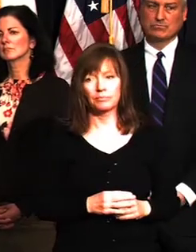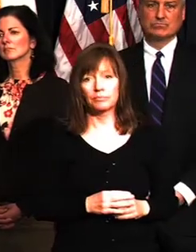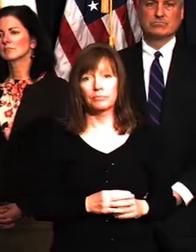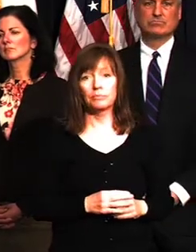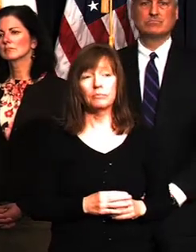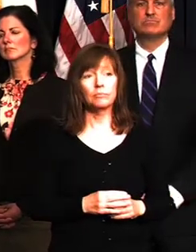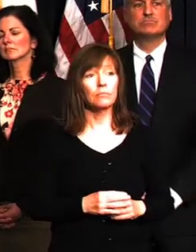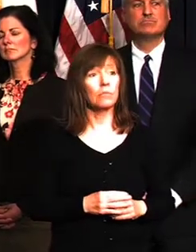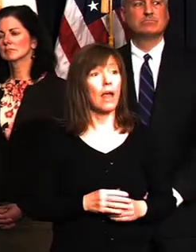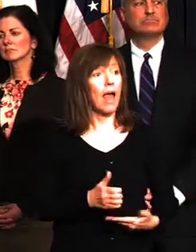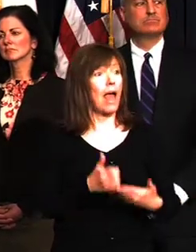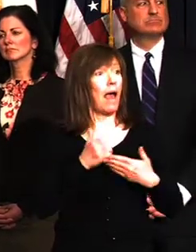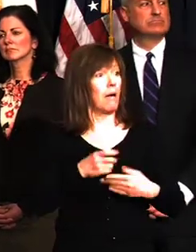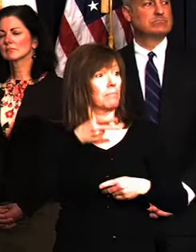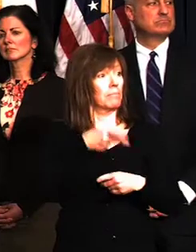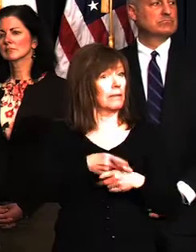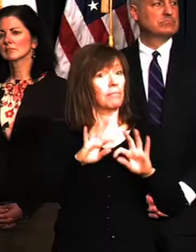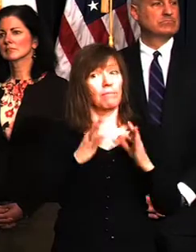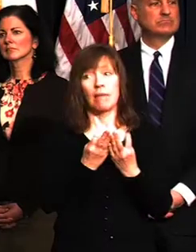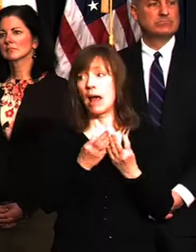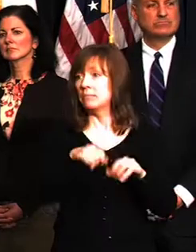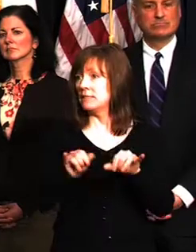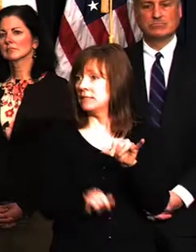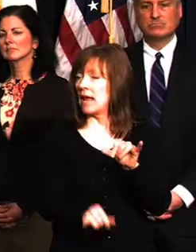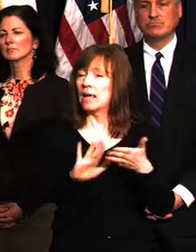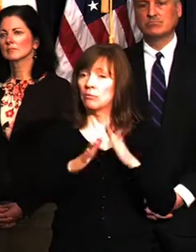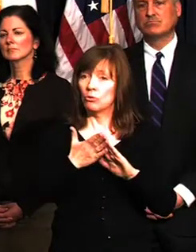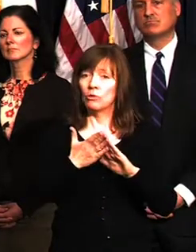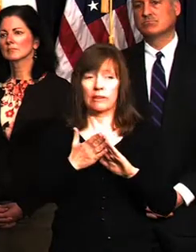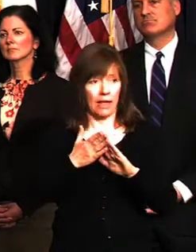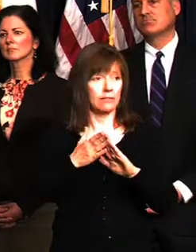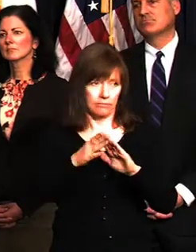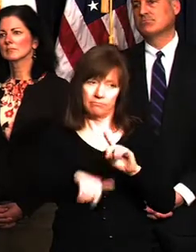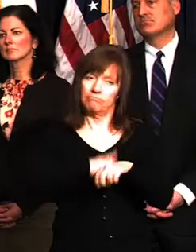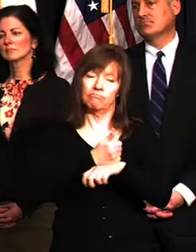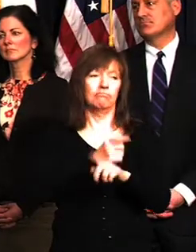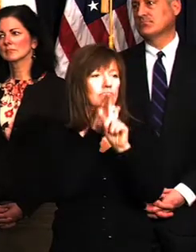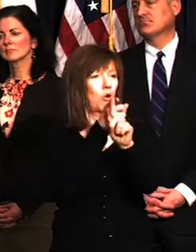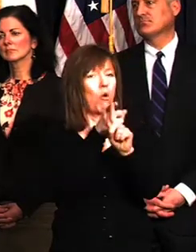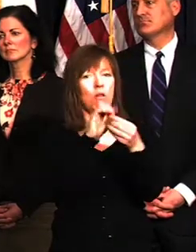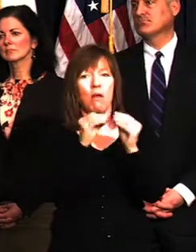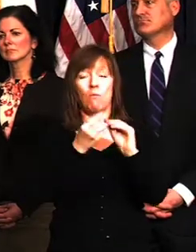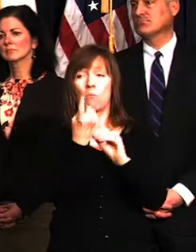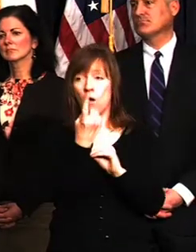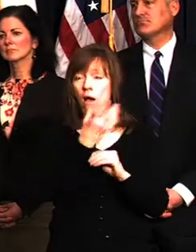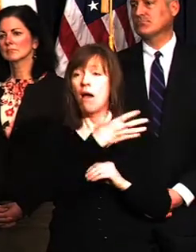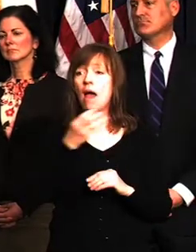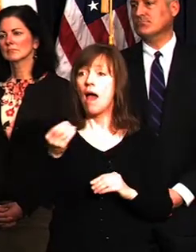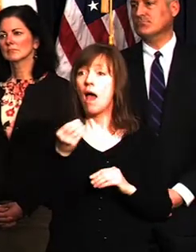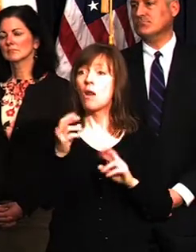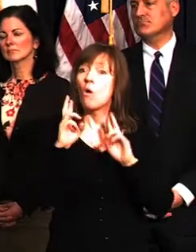families in their communities, that's goal number one. And hopefully, out of long, long,